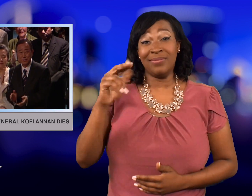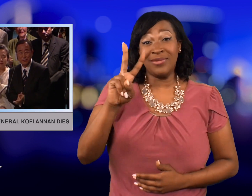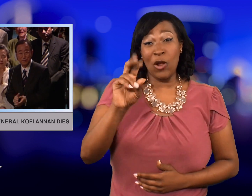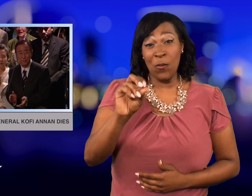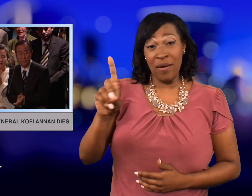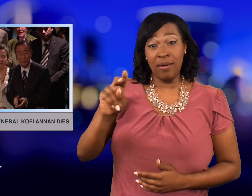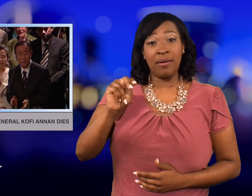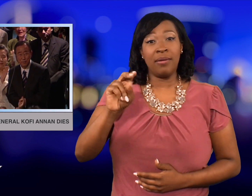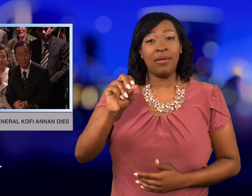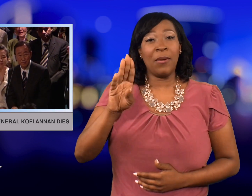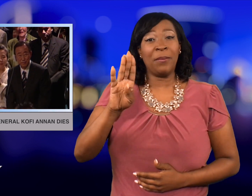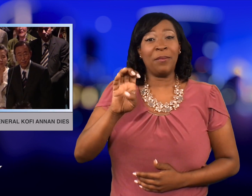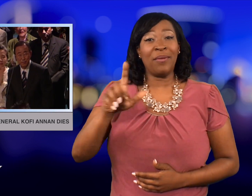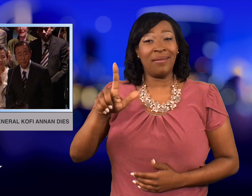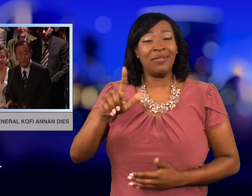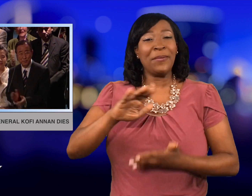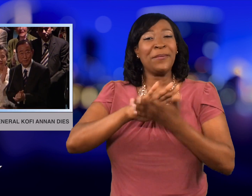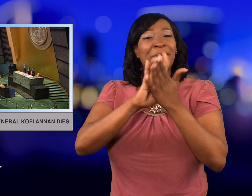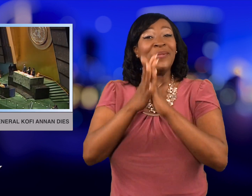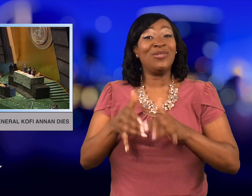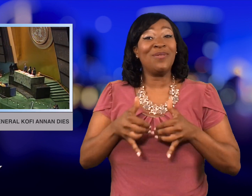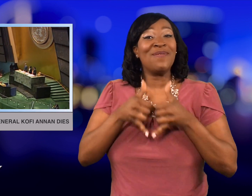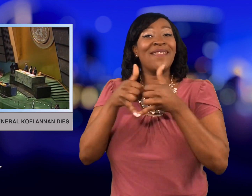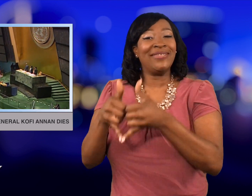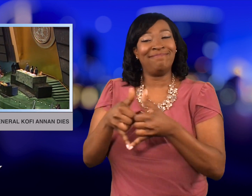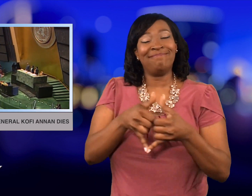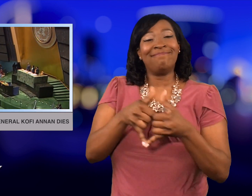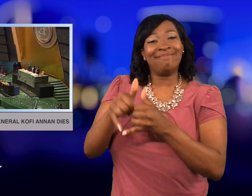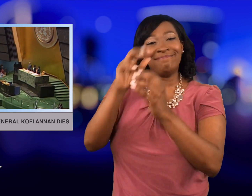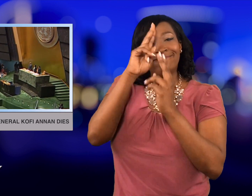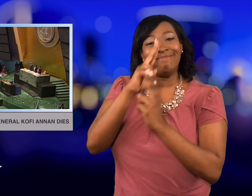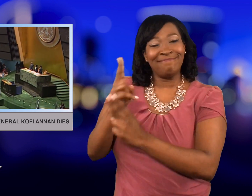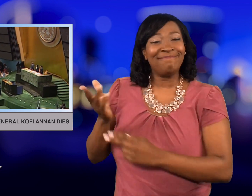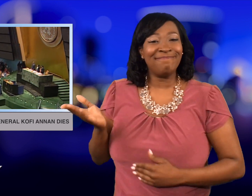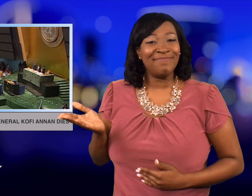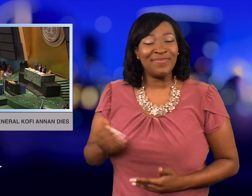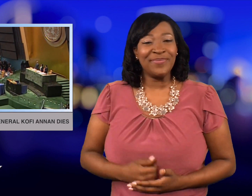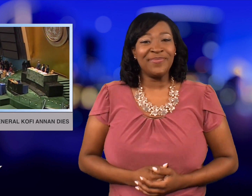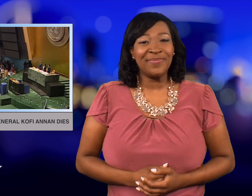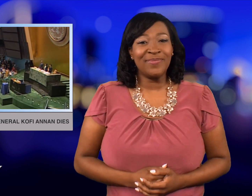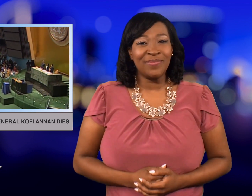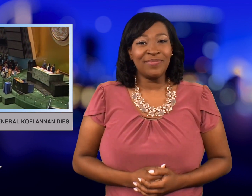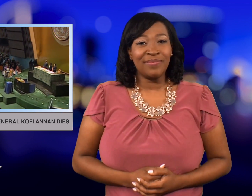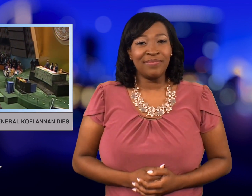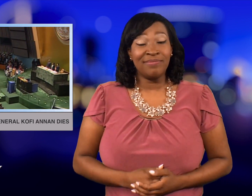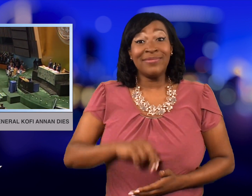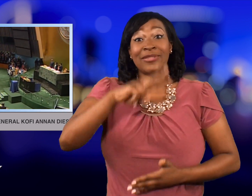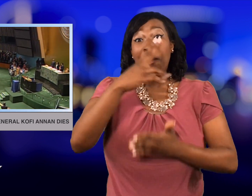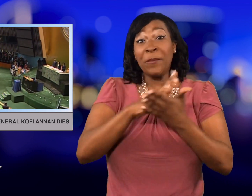Annan accepted the Nobel Peace Prize in 2001.